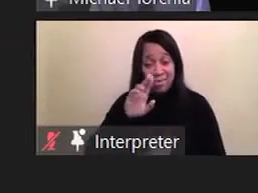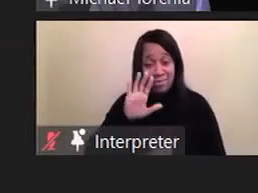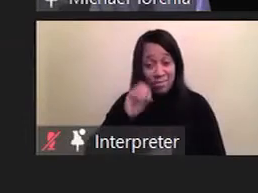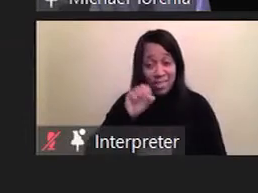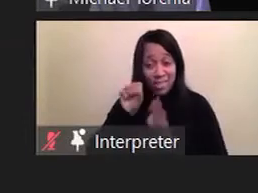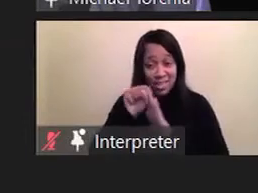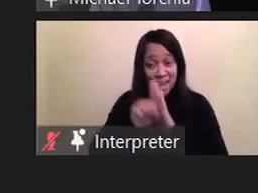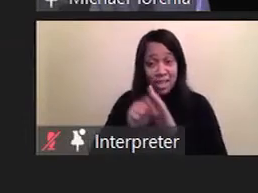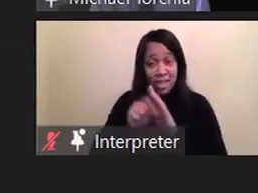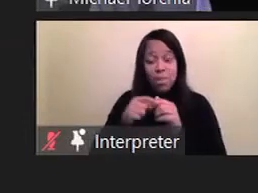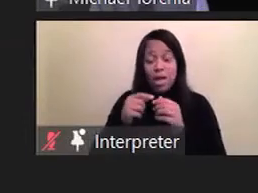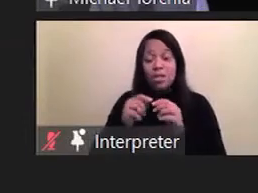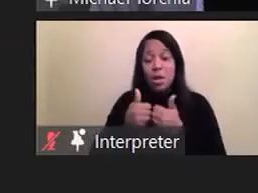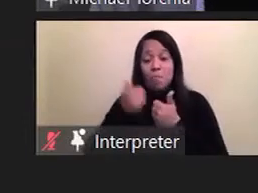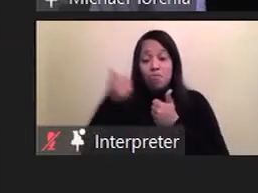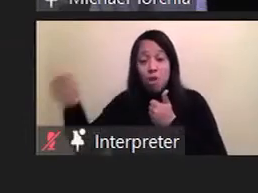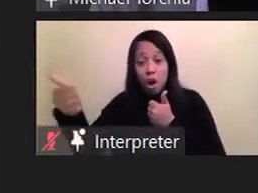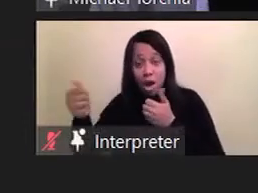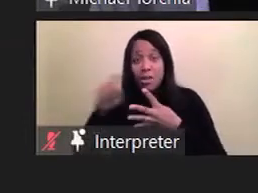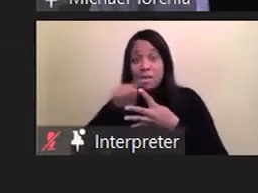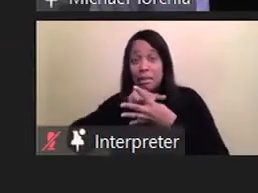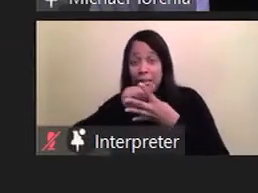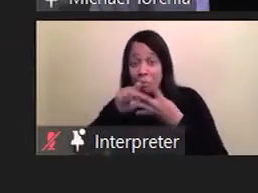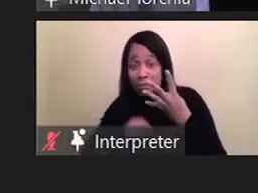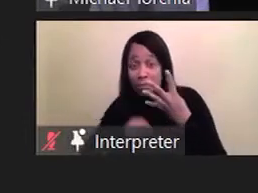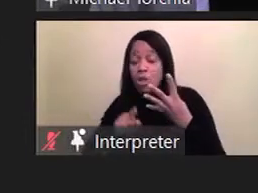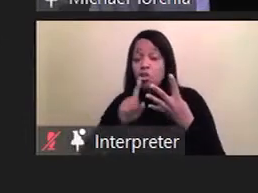equally relevant solutions for you on-site